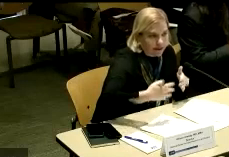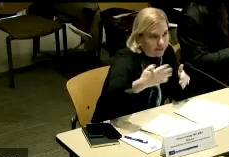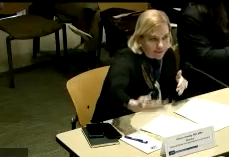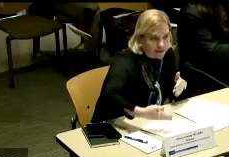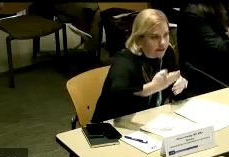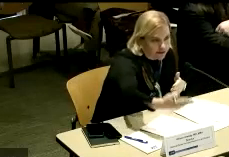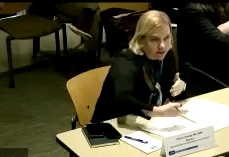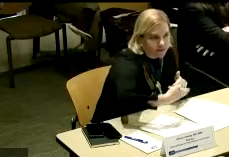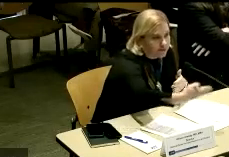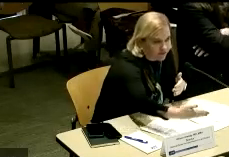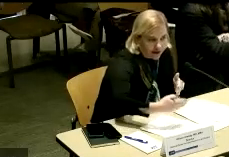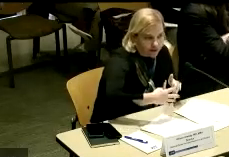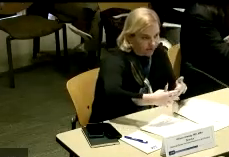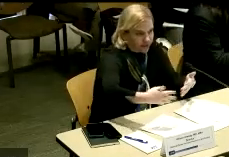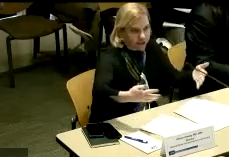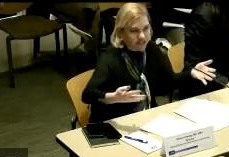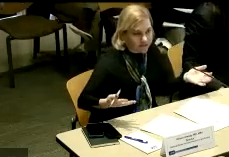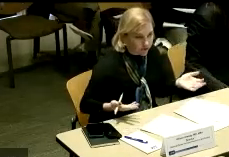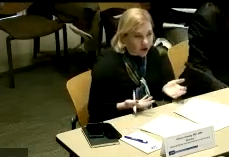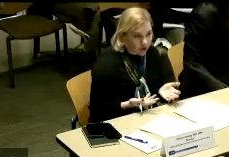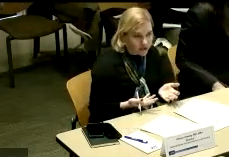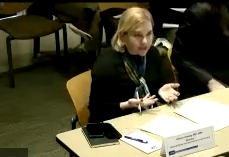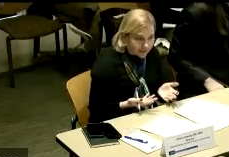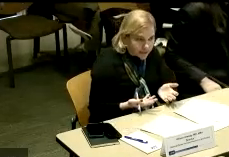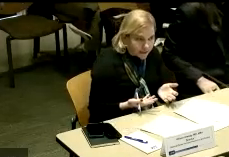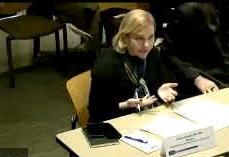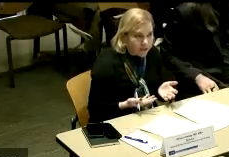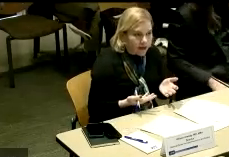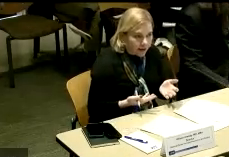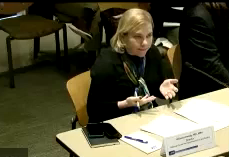Like the mental health substance use violence prevention teams sort of are the same team.